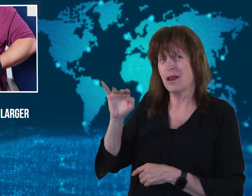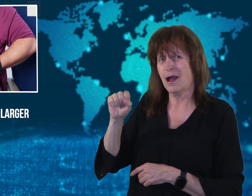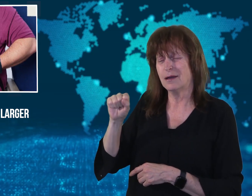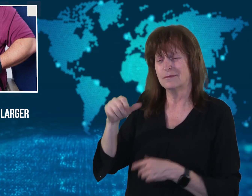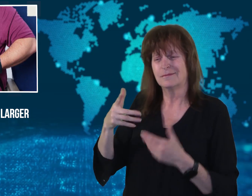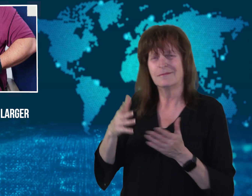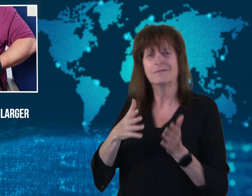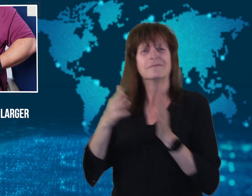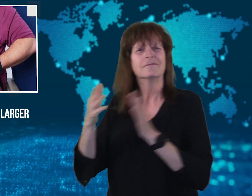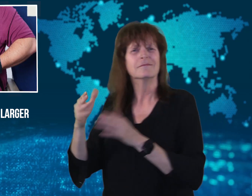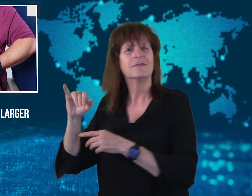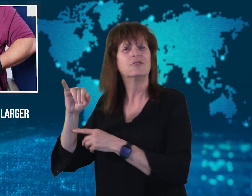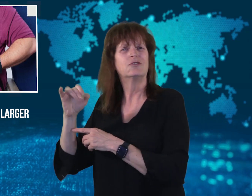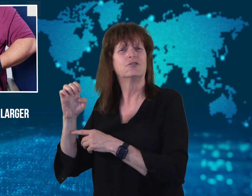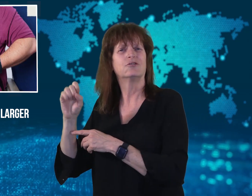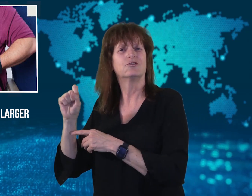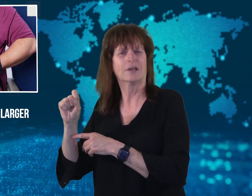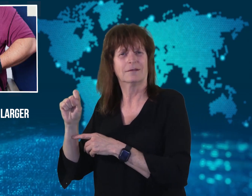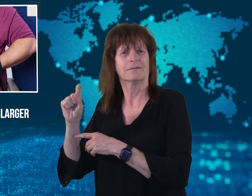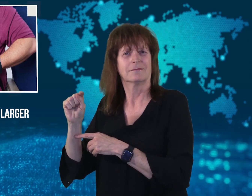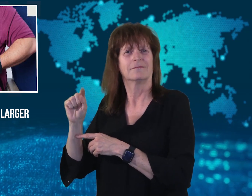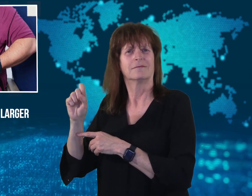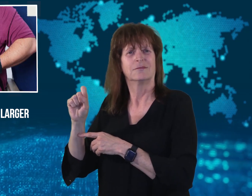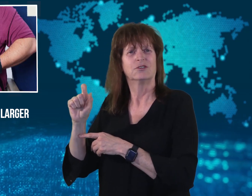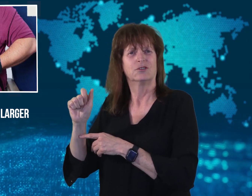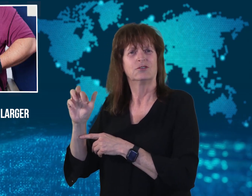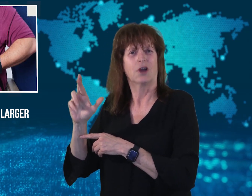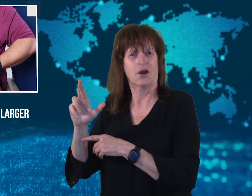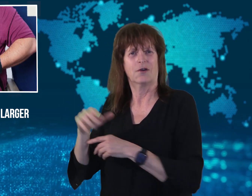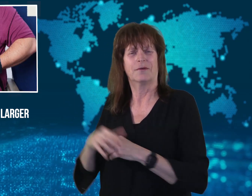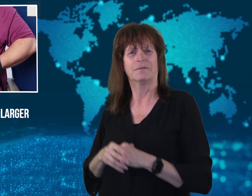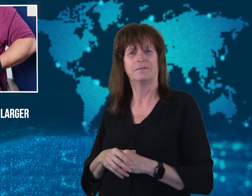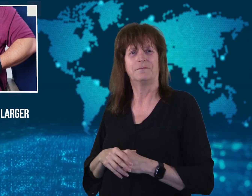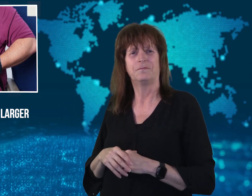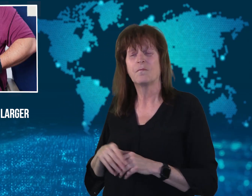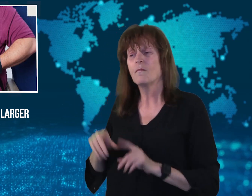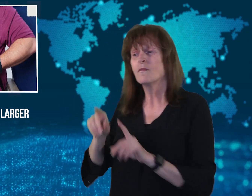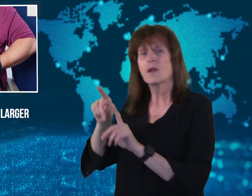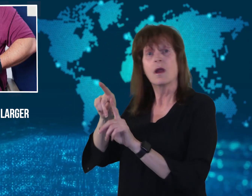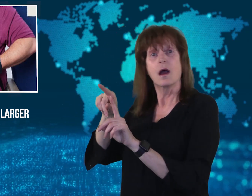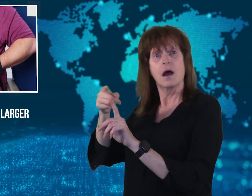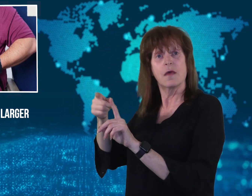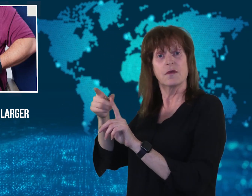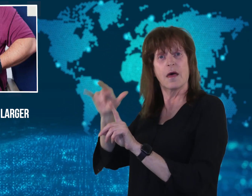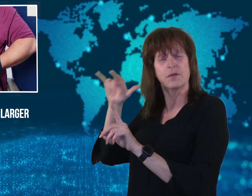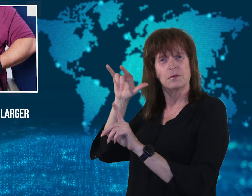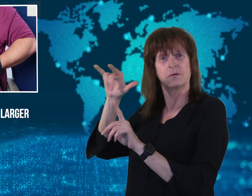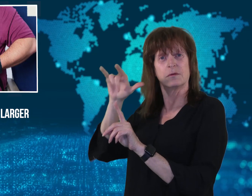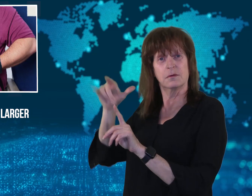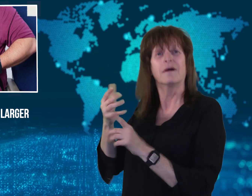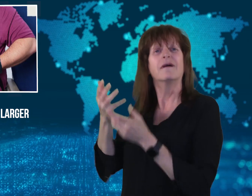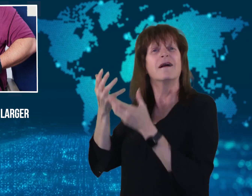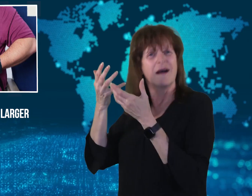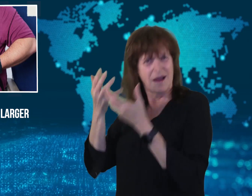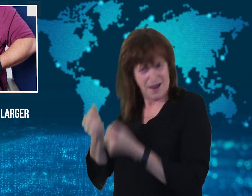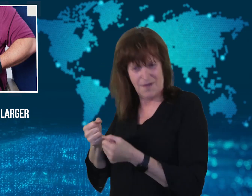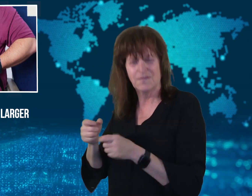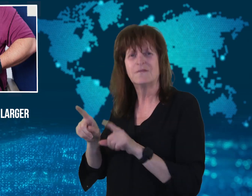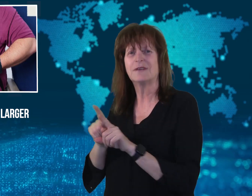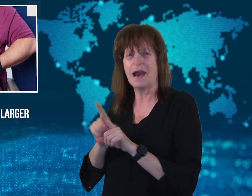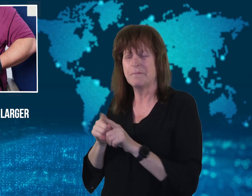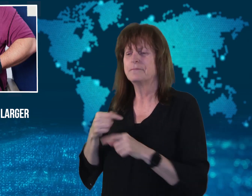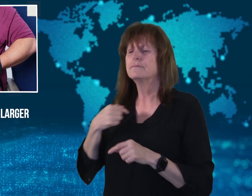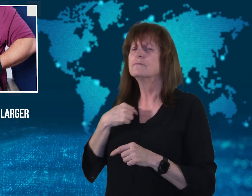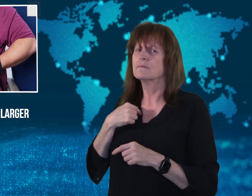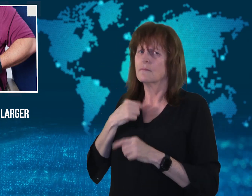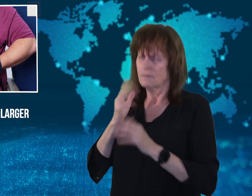Other airlines have the same rules, including Emirates, United Airlines and Jetstar.